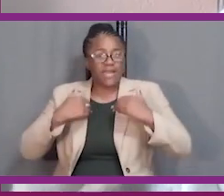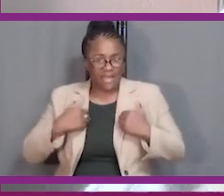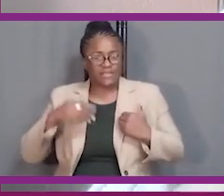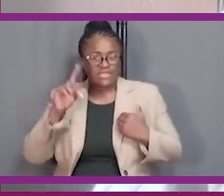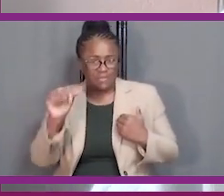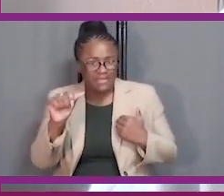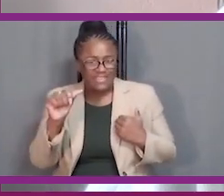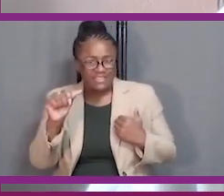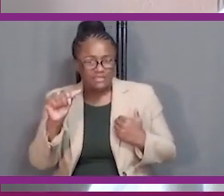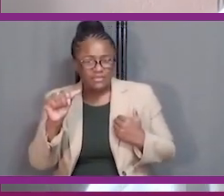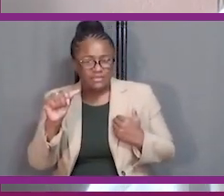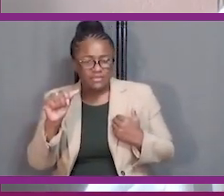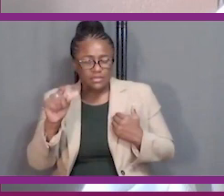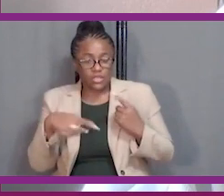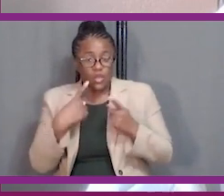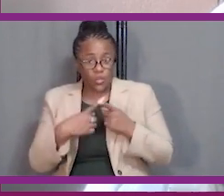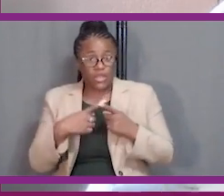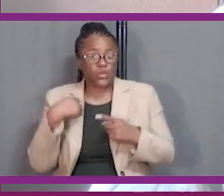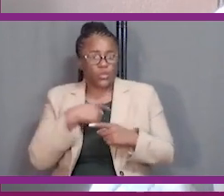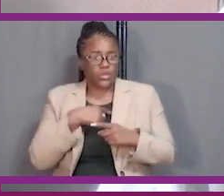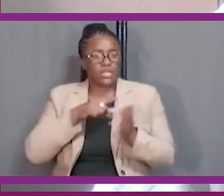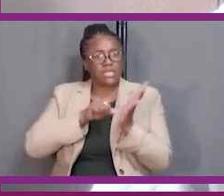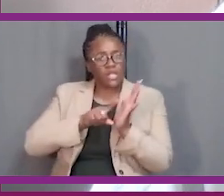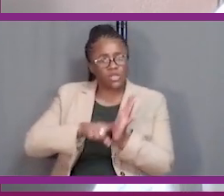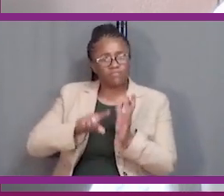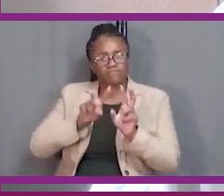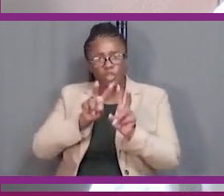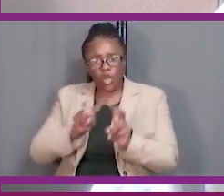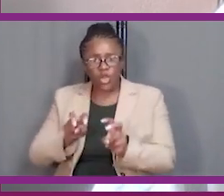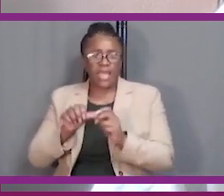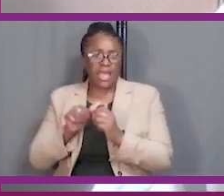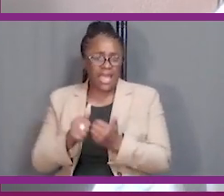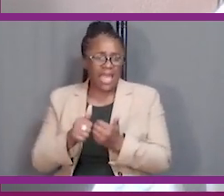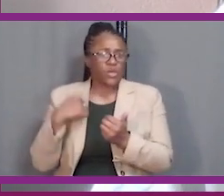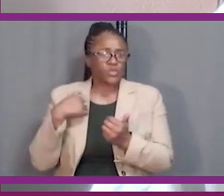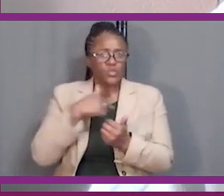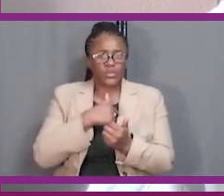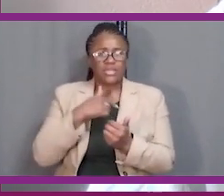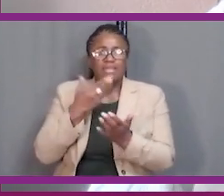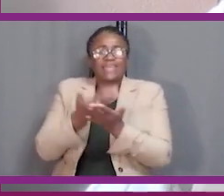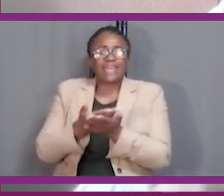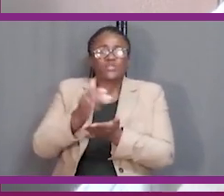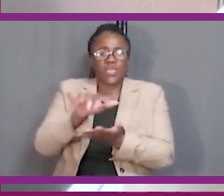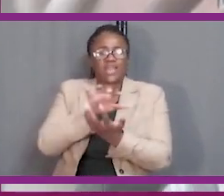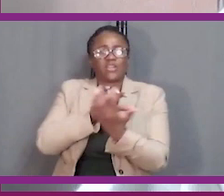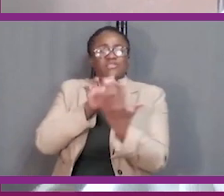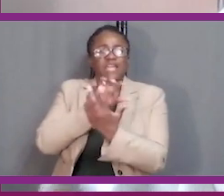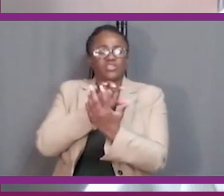get to that intersection and really support at that place where people are surviving so much